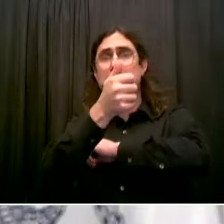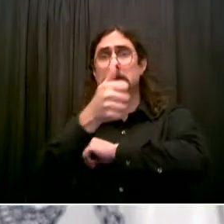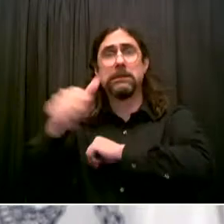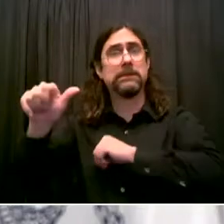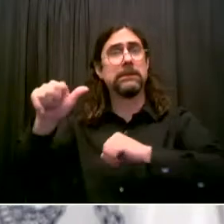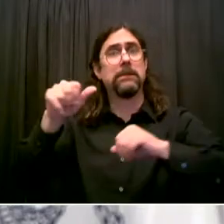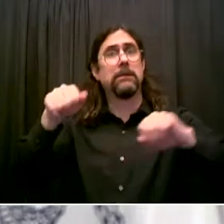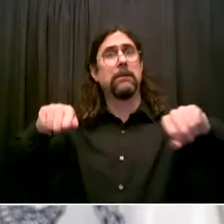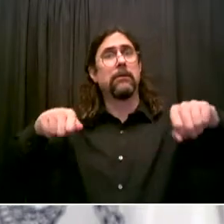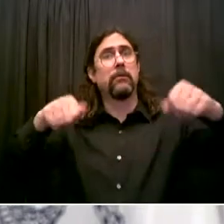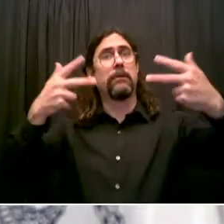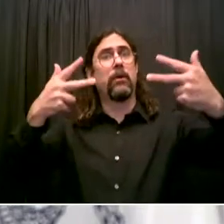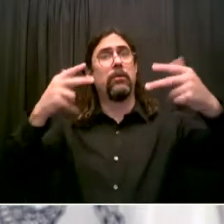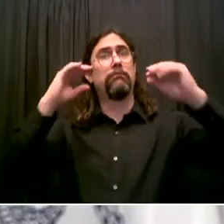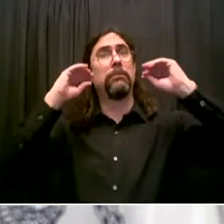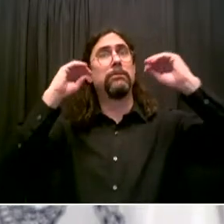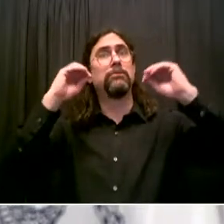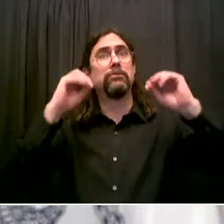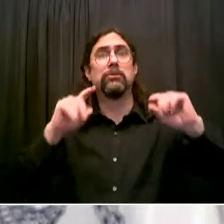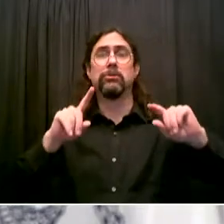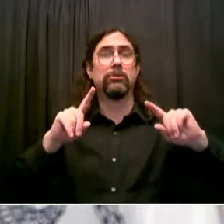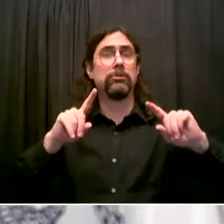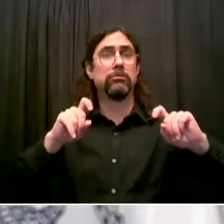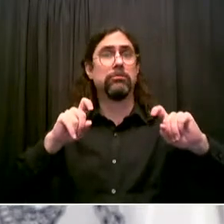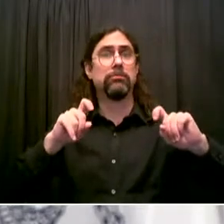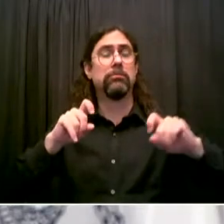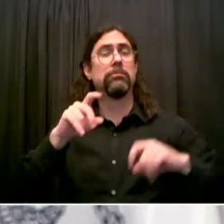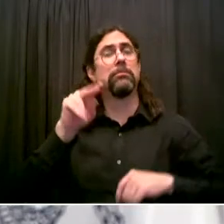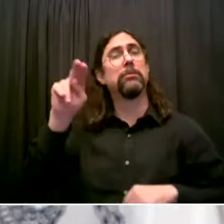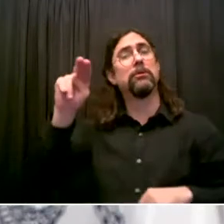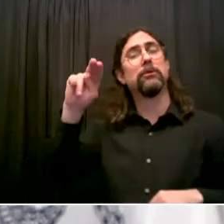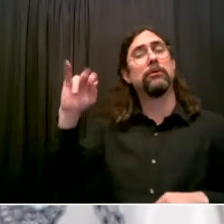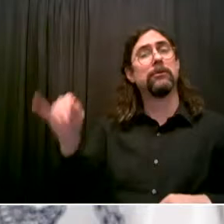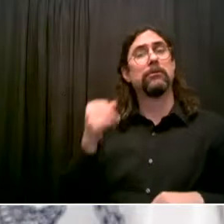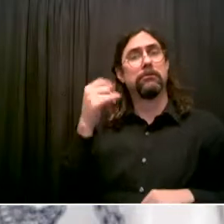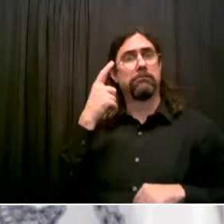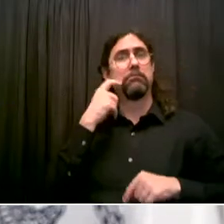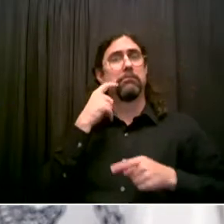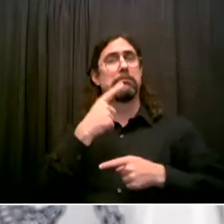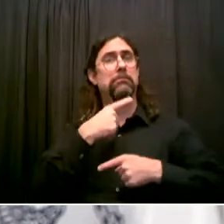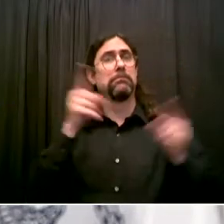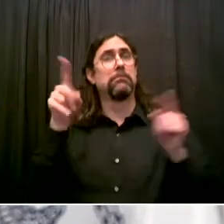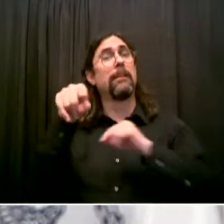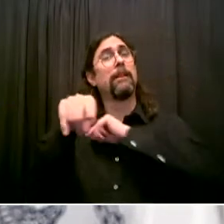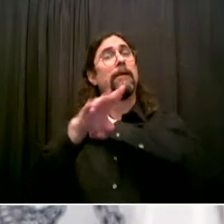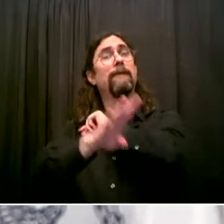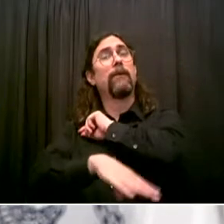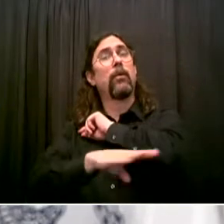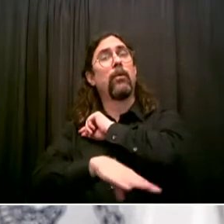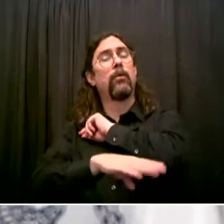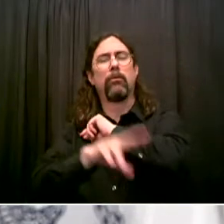, NEW JERSEY ANNOUNCED IT WILL NOT BE DOING SO. HOW CLOSE ARE YOU AND WHEN DO YOU